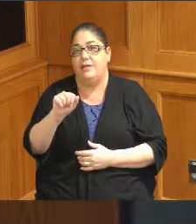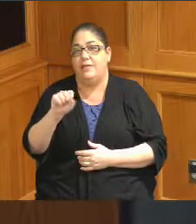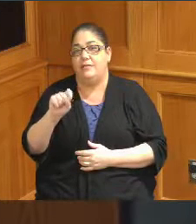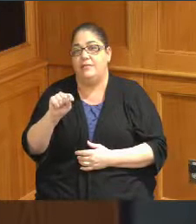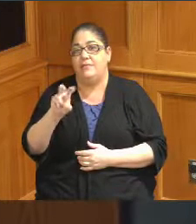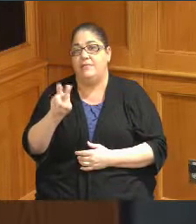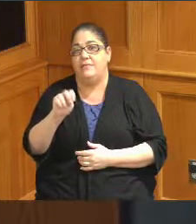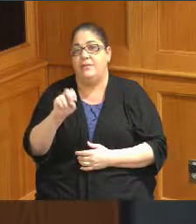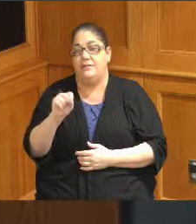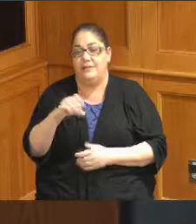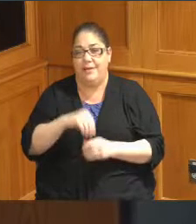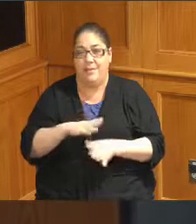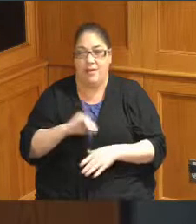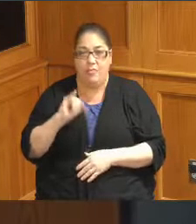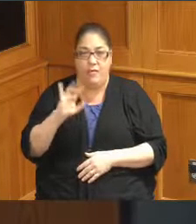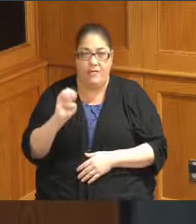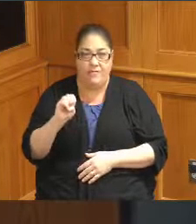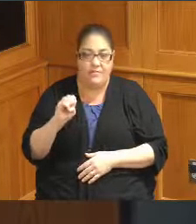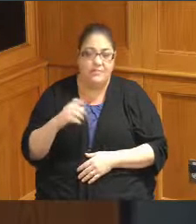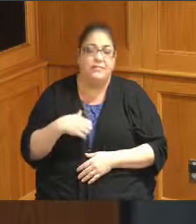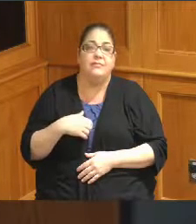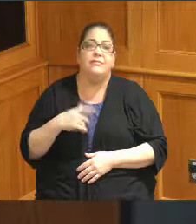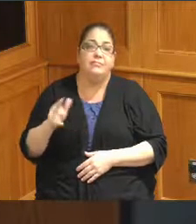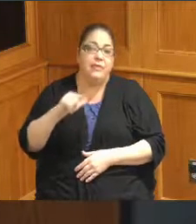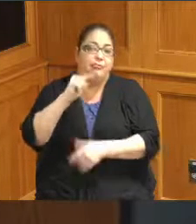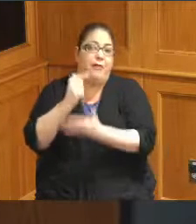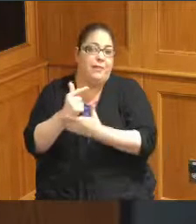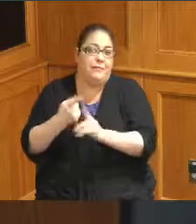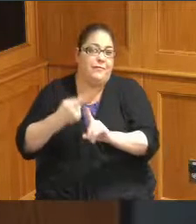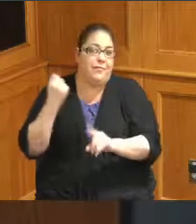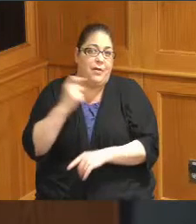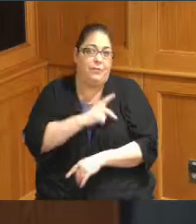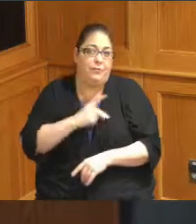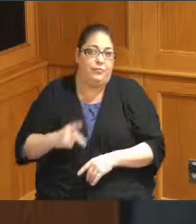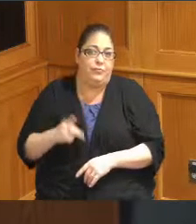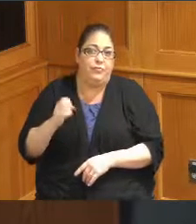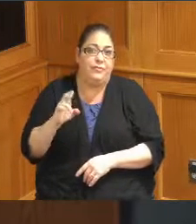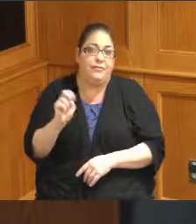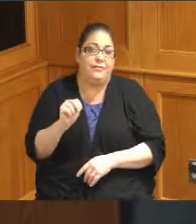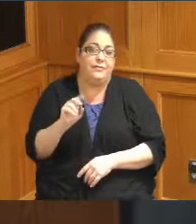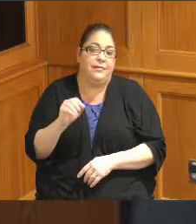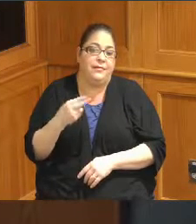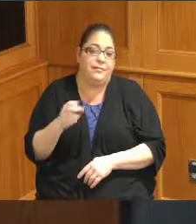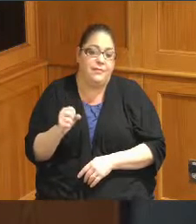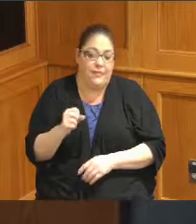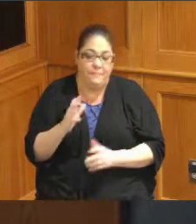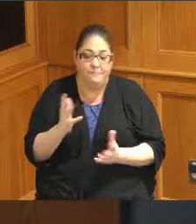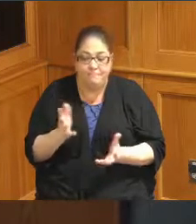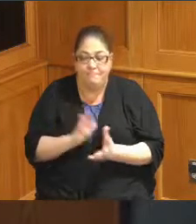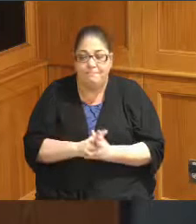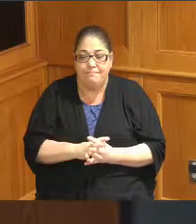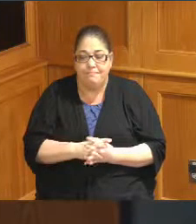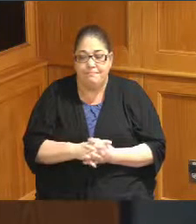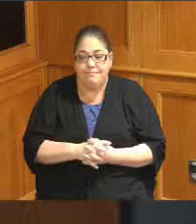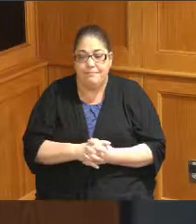office as I mentioned earlier he's a graduate of Princeton High School and for him to be able to